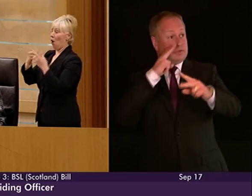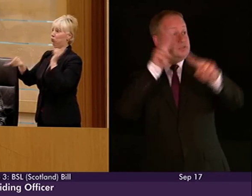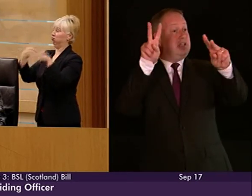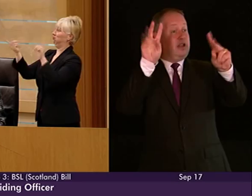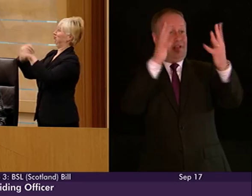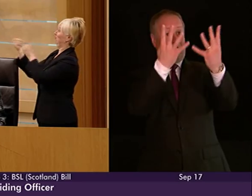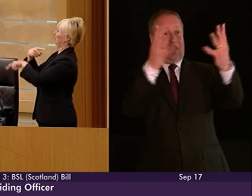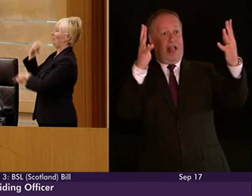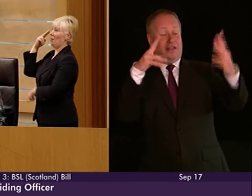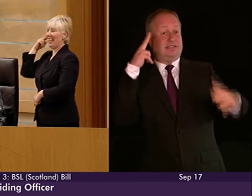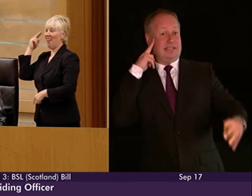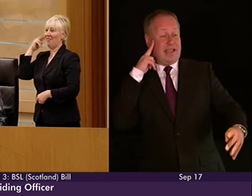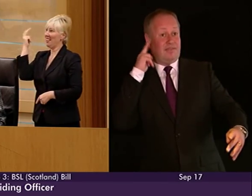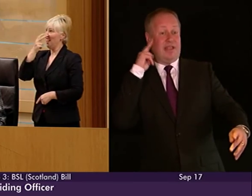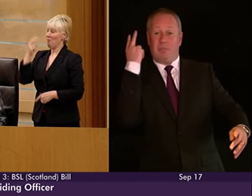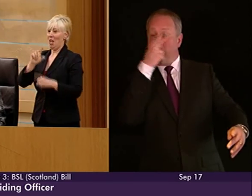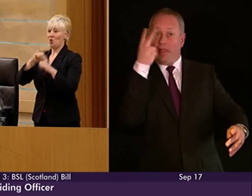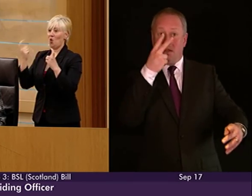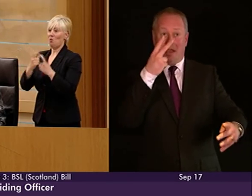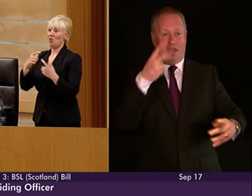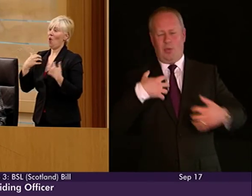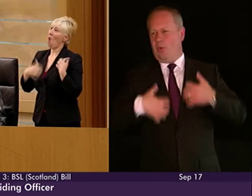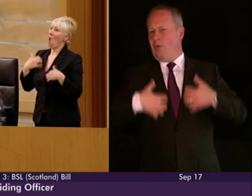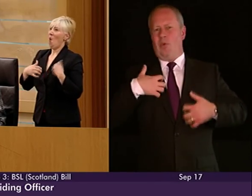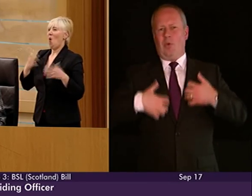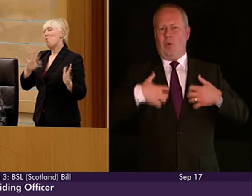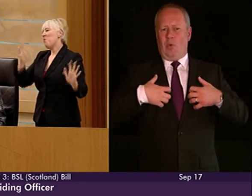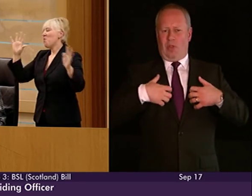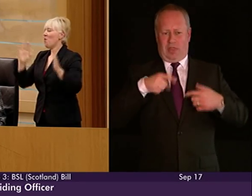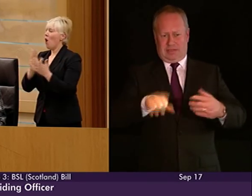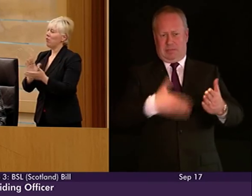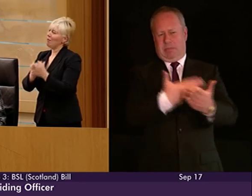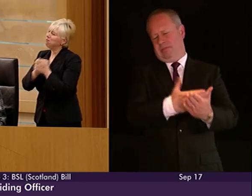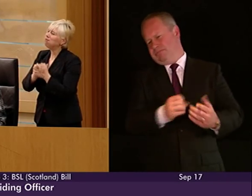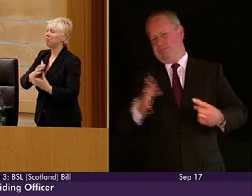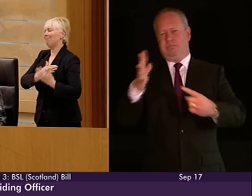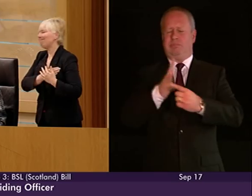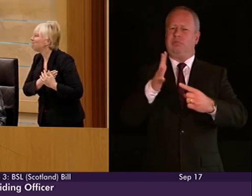of the deaf and deafblind community and how much this bill means to them—and I say to